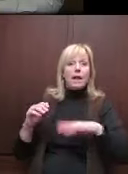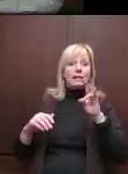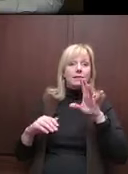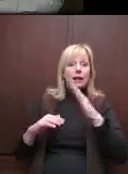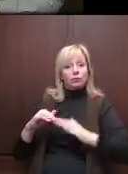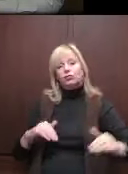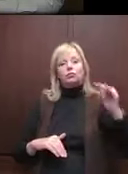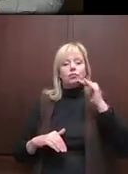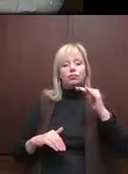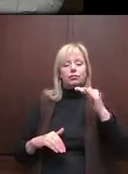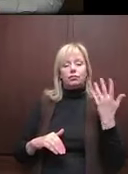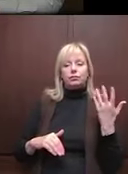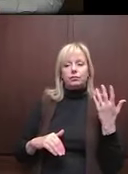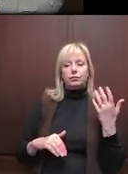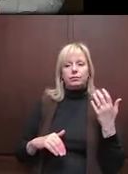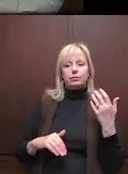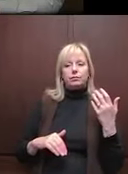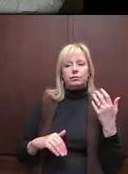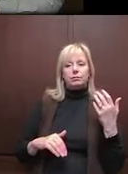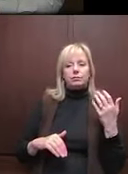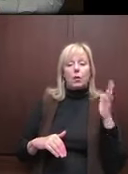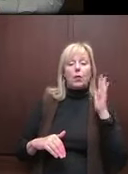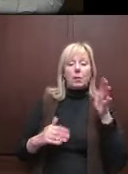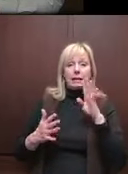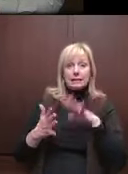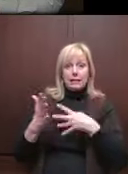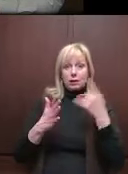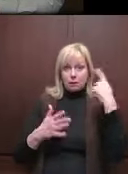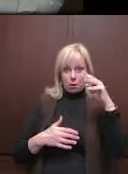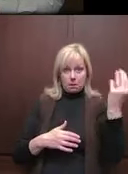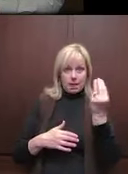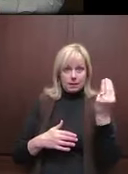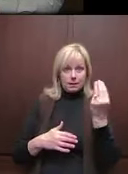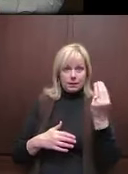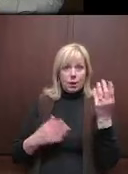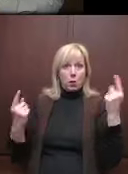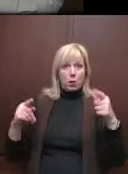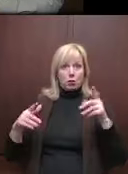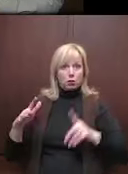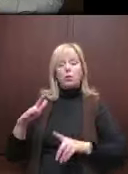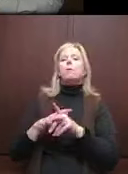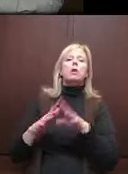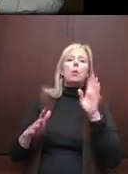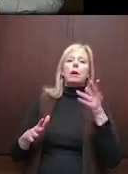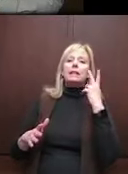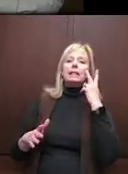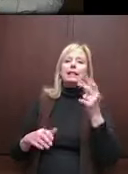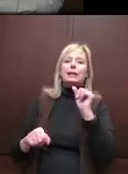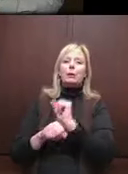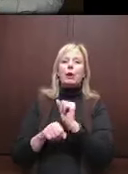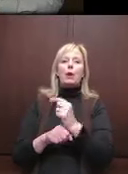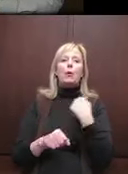above and that will be scheduled for Monday. When you come there you'll see the work that we've been talking about for